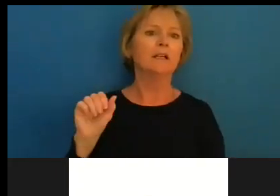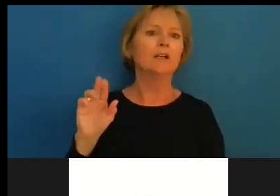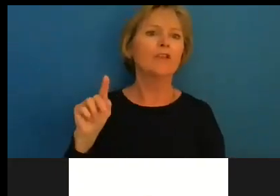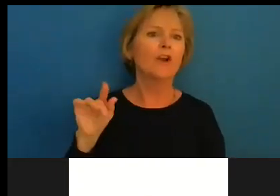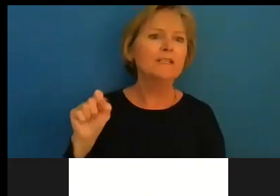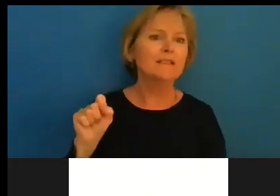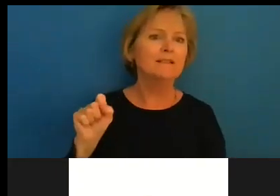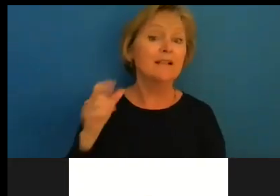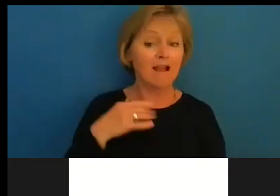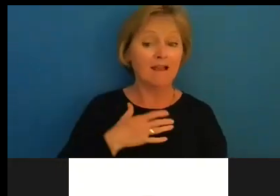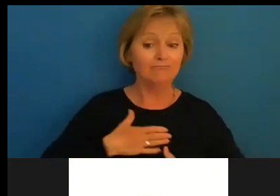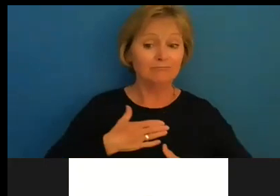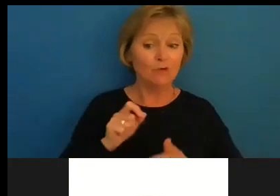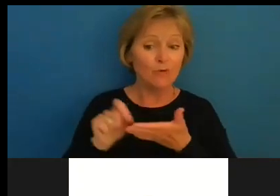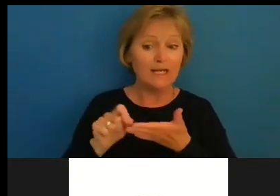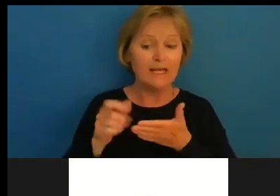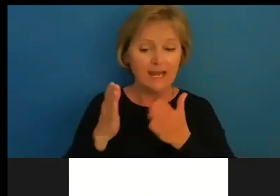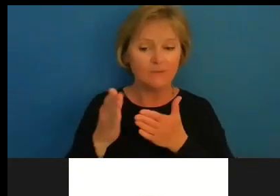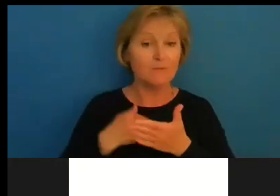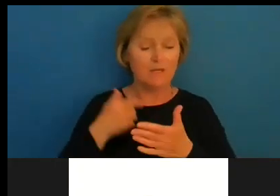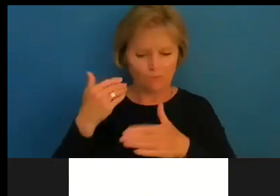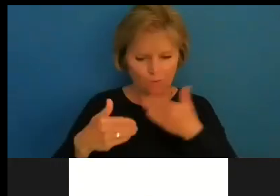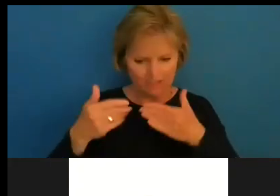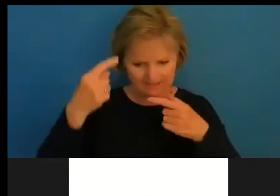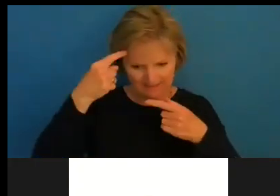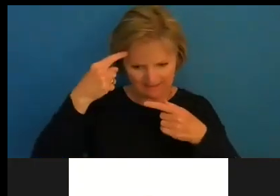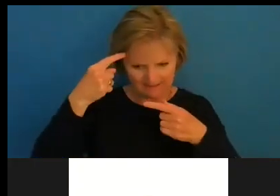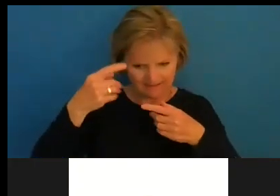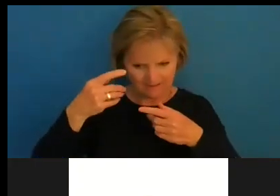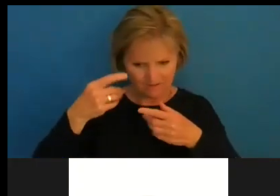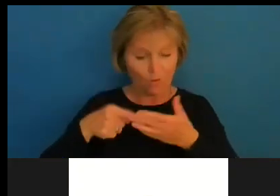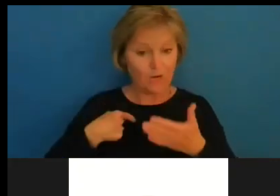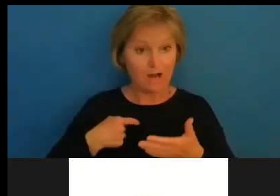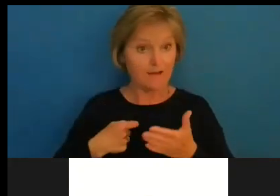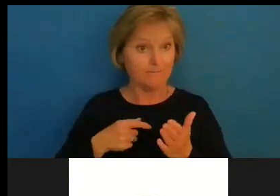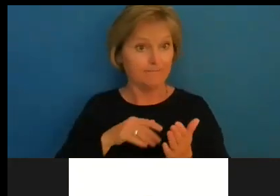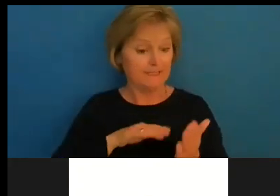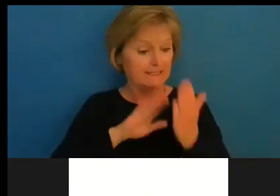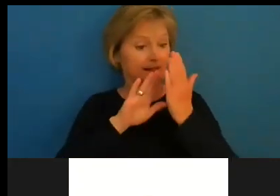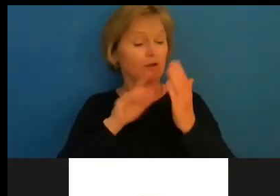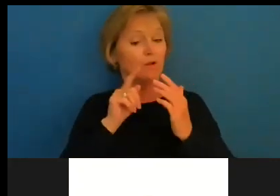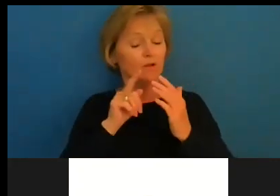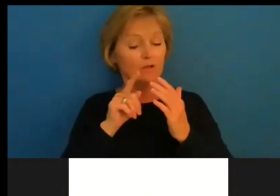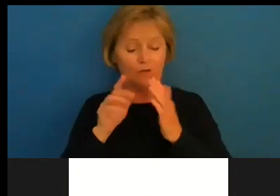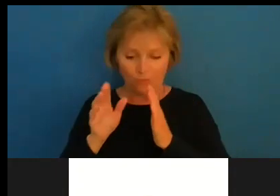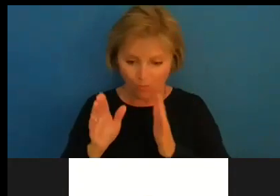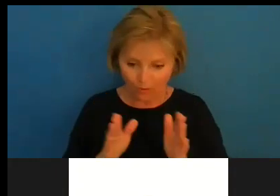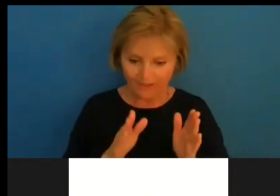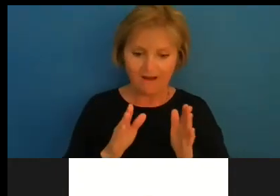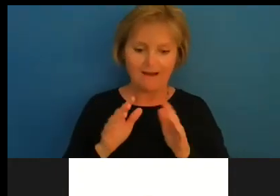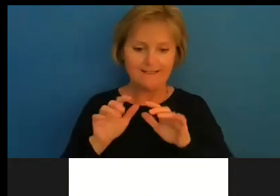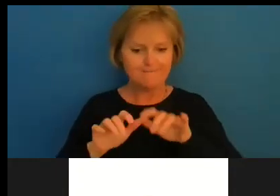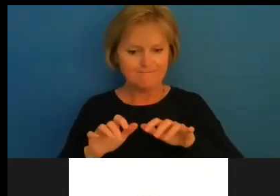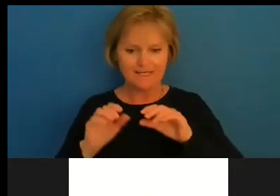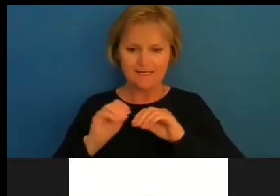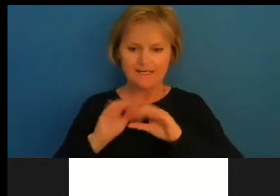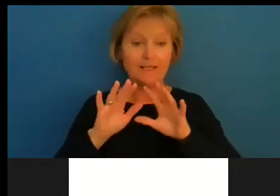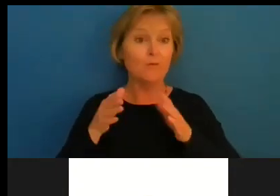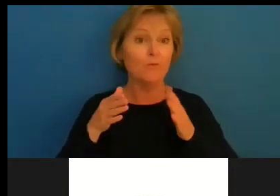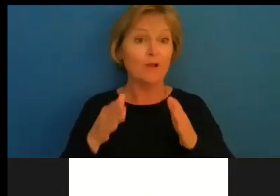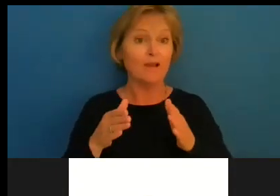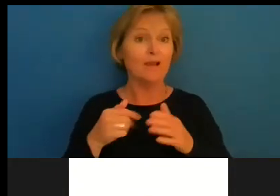me process what I'm dealing with in a very organized, clear way, and I can sort of take